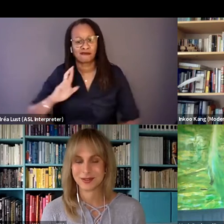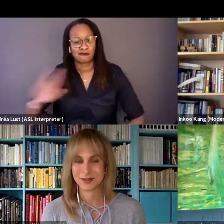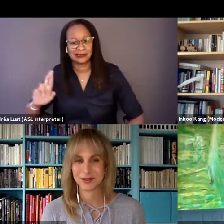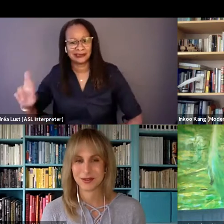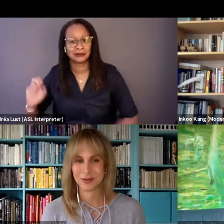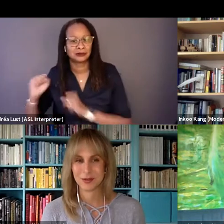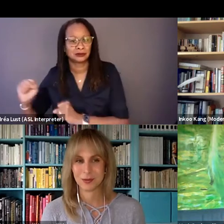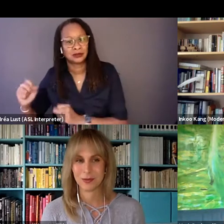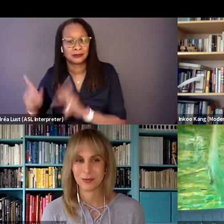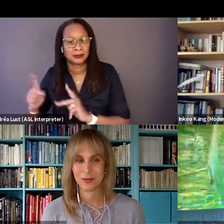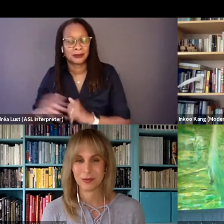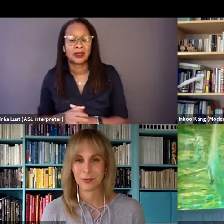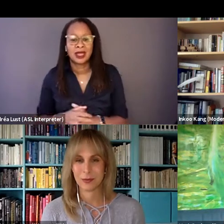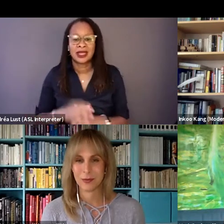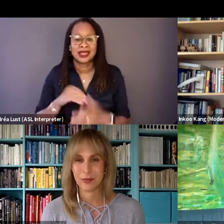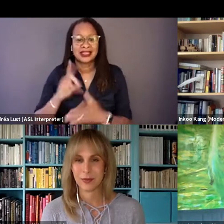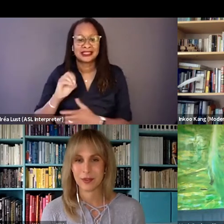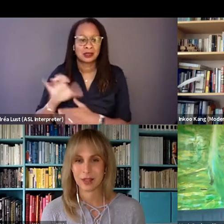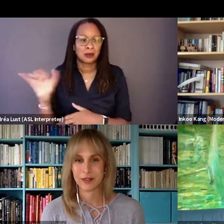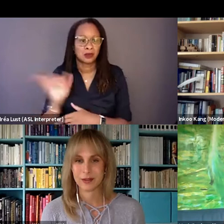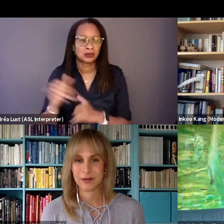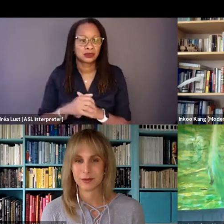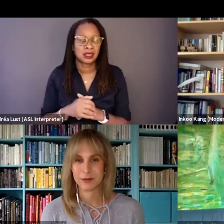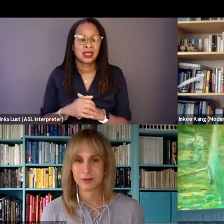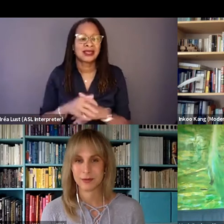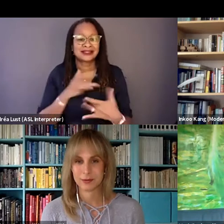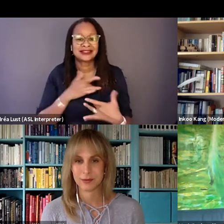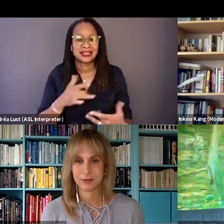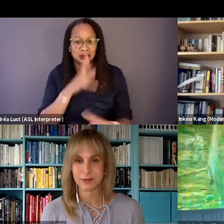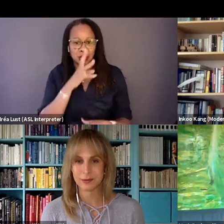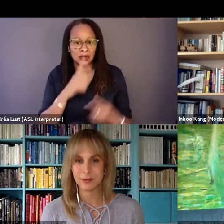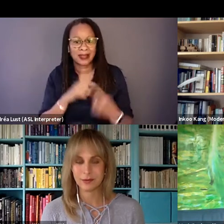in the documentary also routinely refer to Liz as a man.